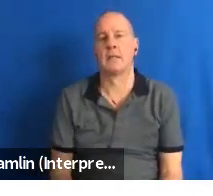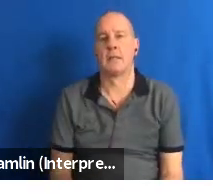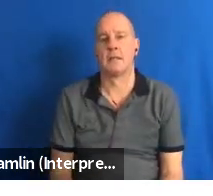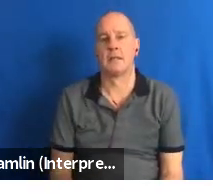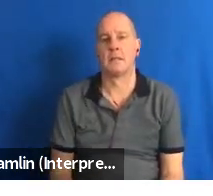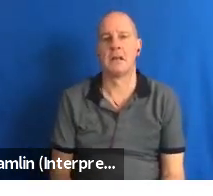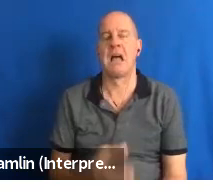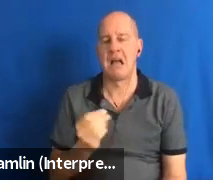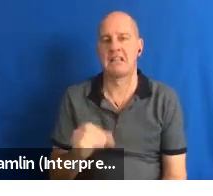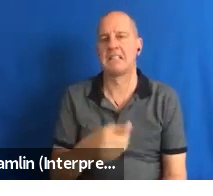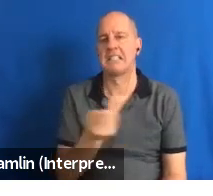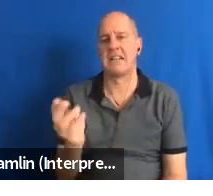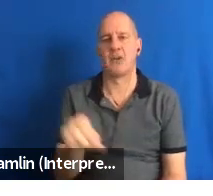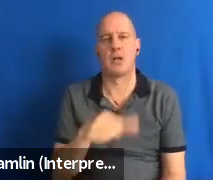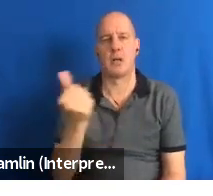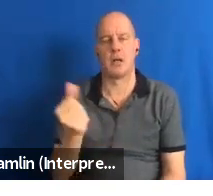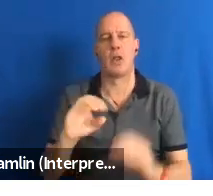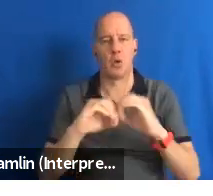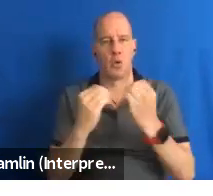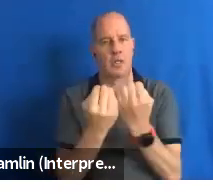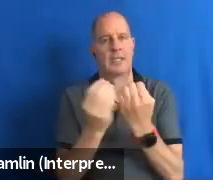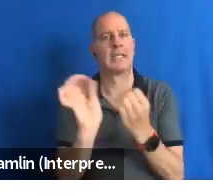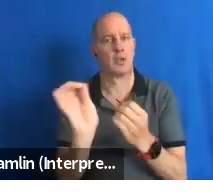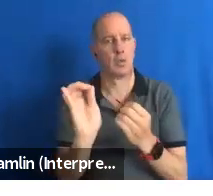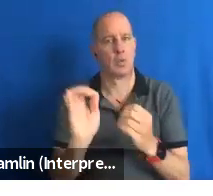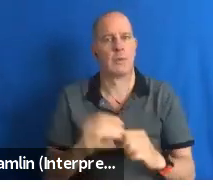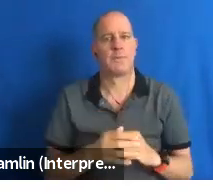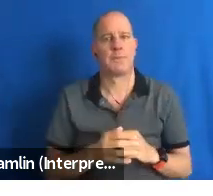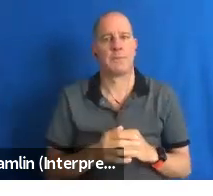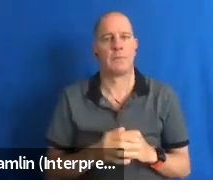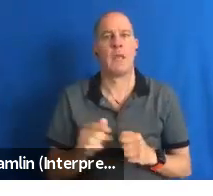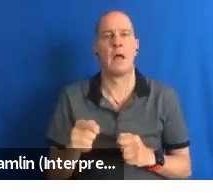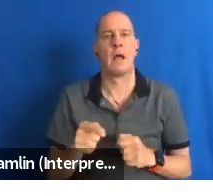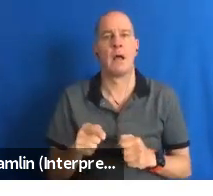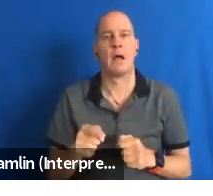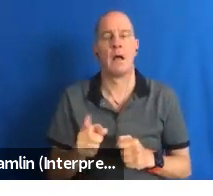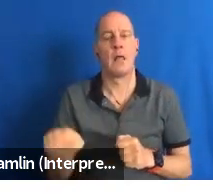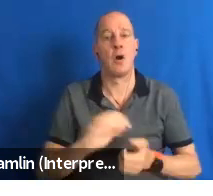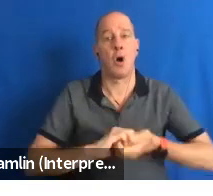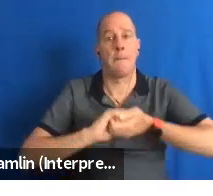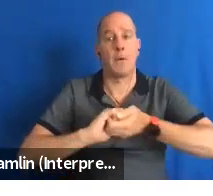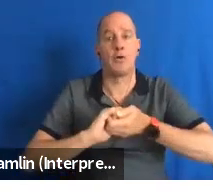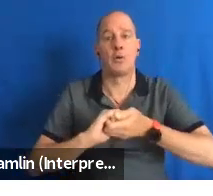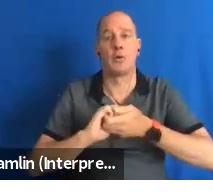number of other organizations that were partnering to either provide funding or